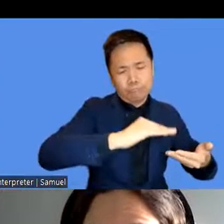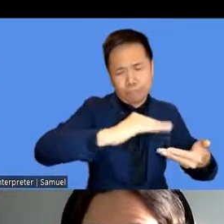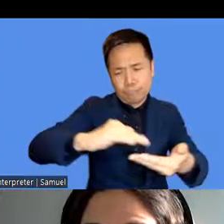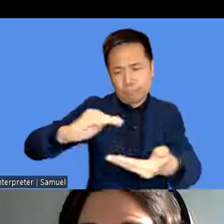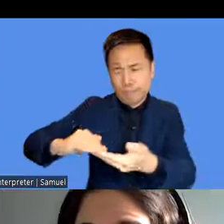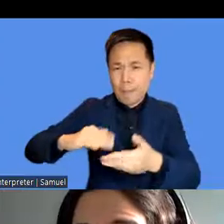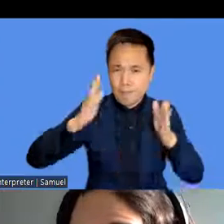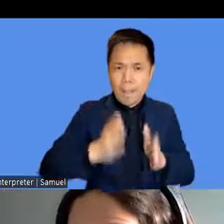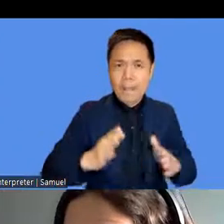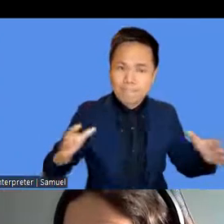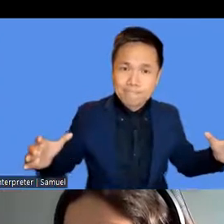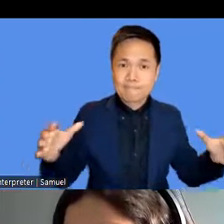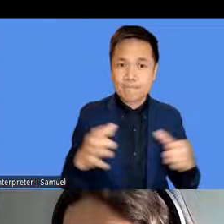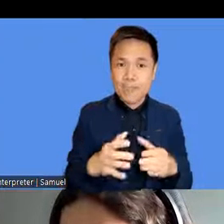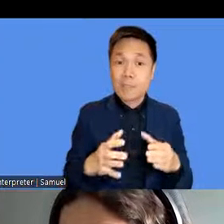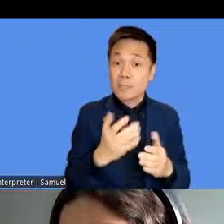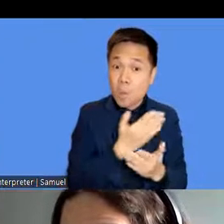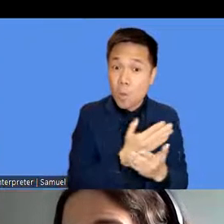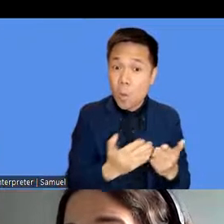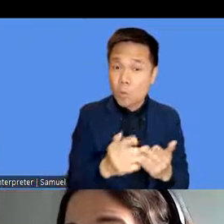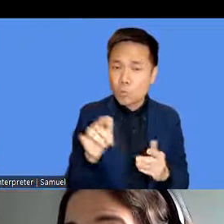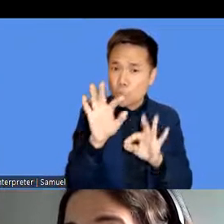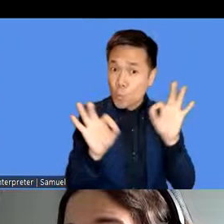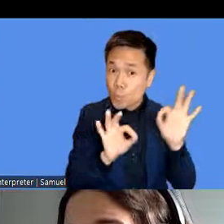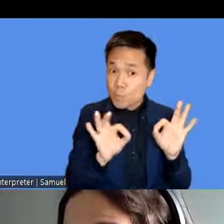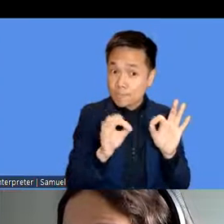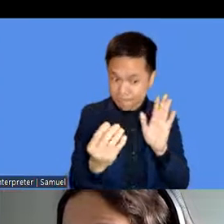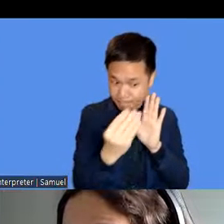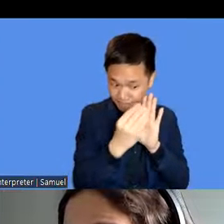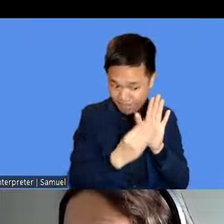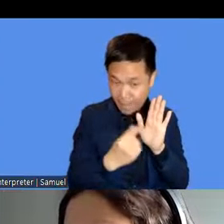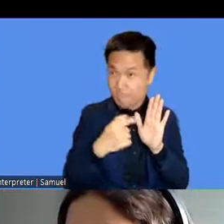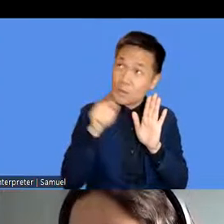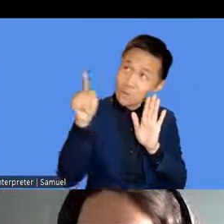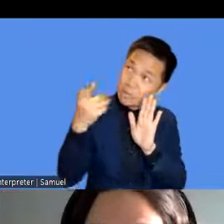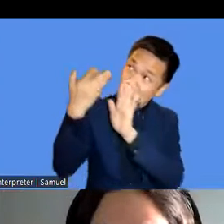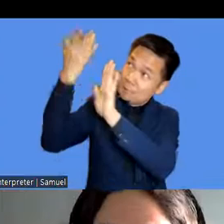to understand what questions OPDs need to include in national data to get accurate data